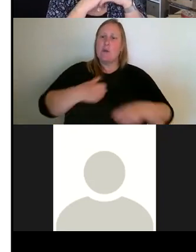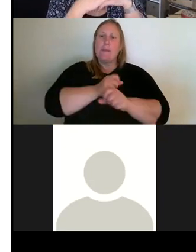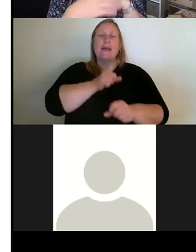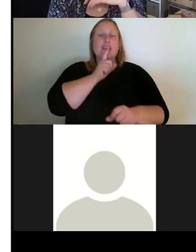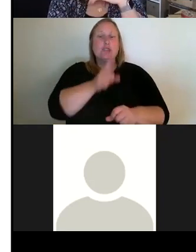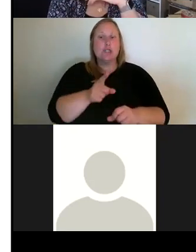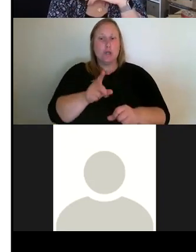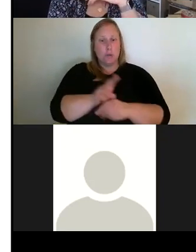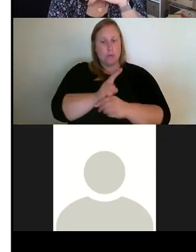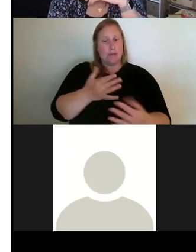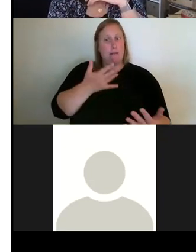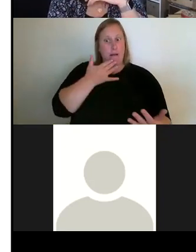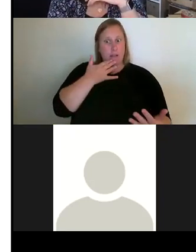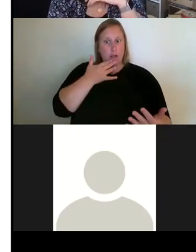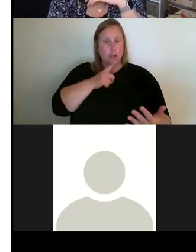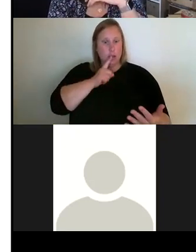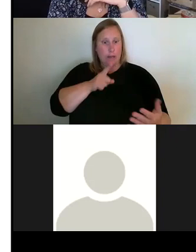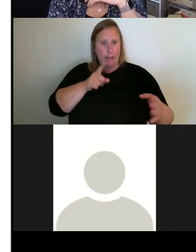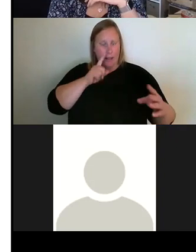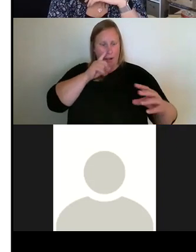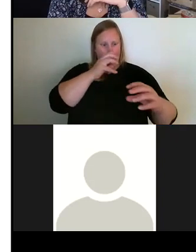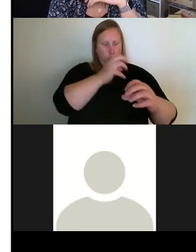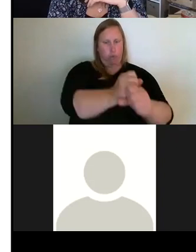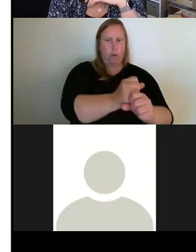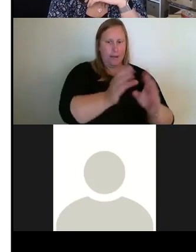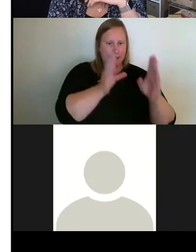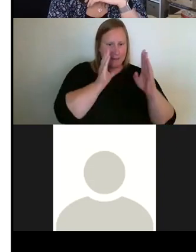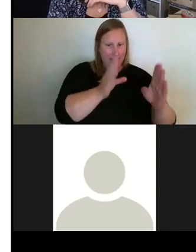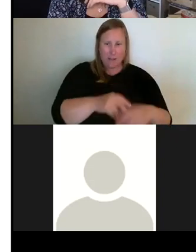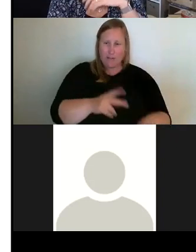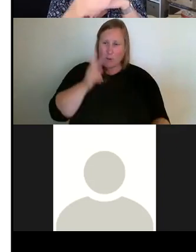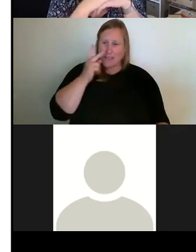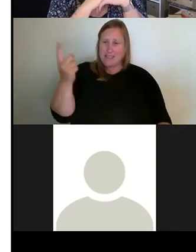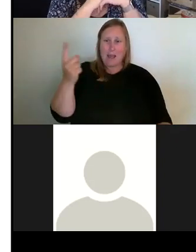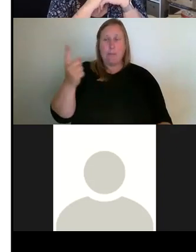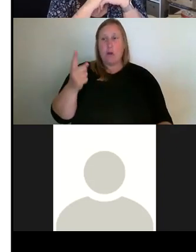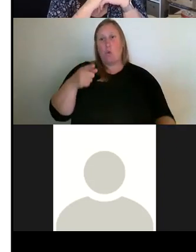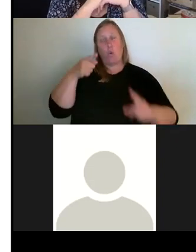where you need to. But has anybody ever seen anybody who bullets everything?